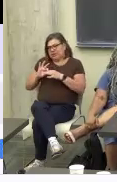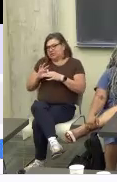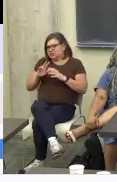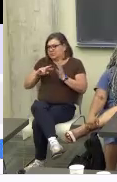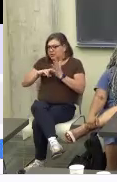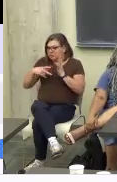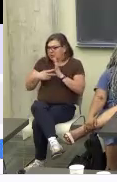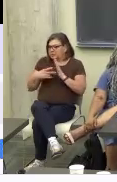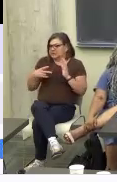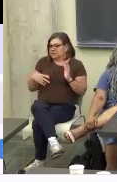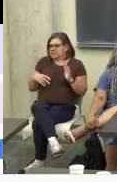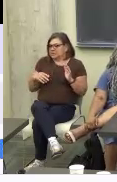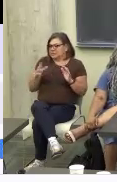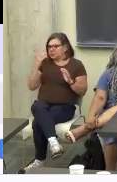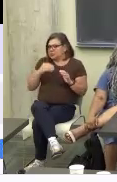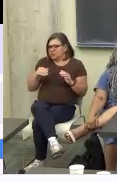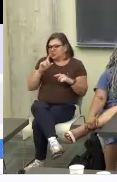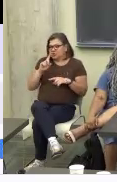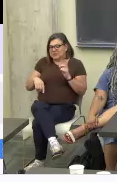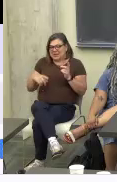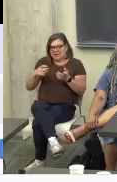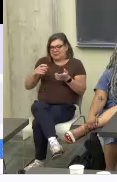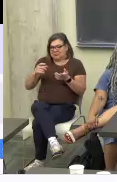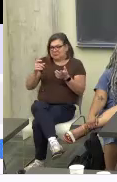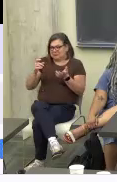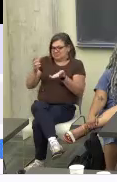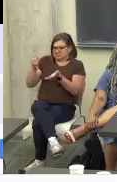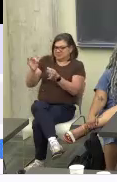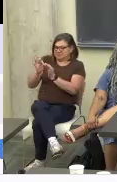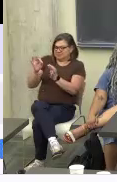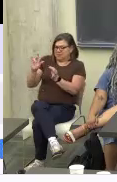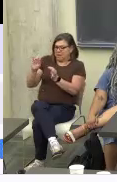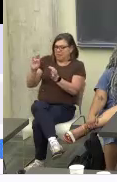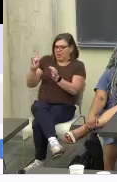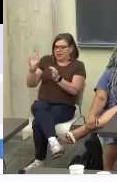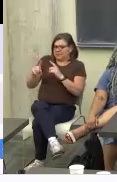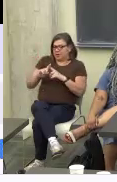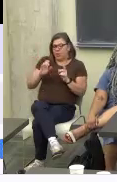and beauty, which can never be commoditized. I want to be part of a system in which wealth